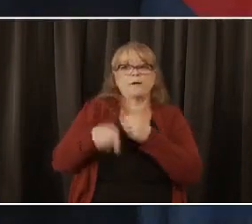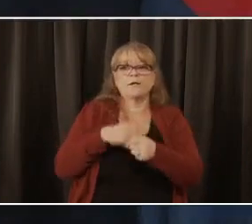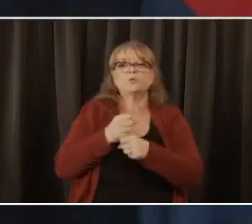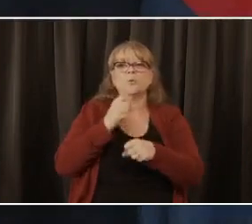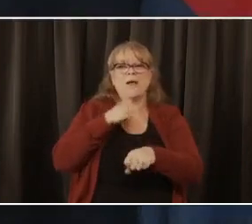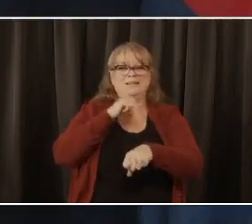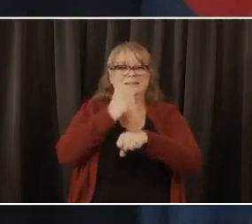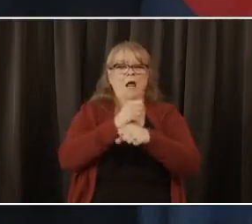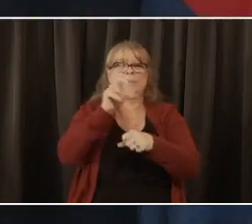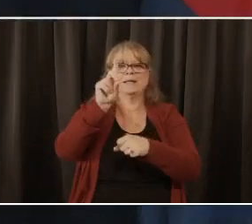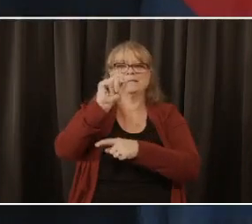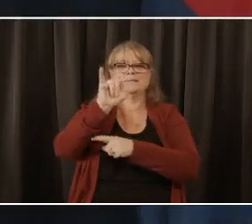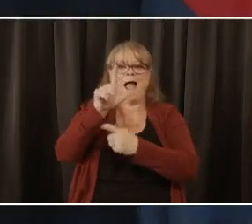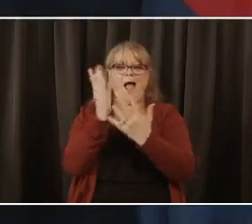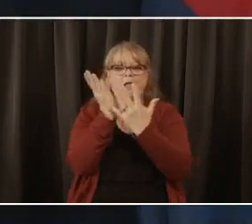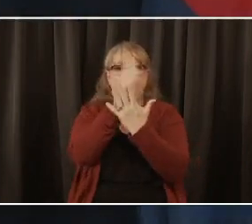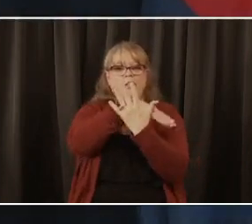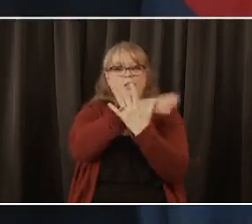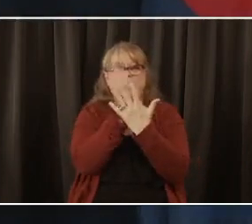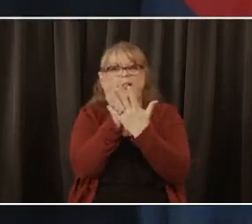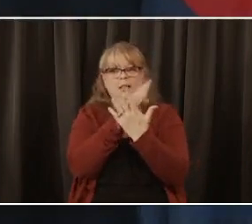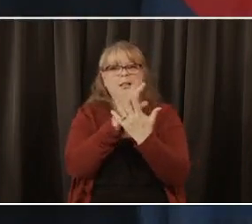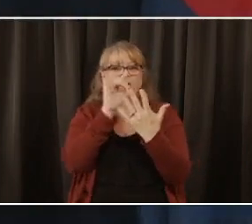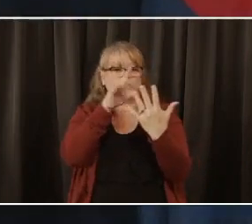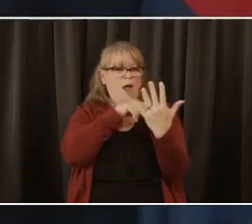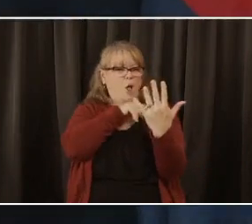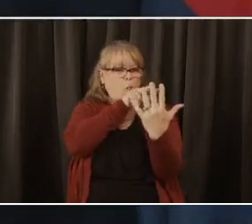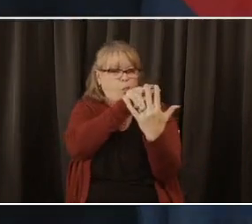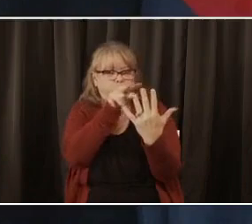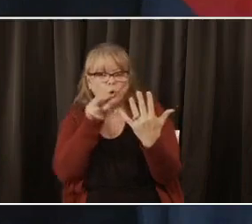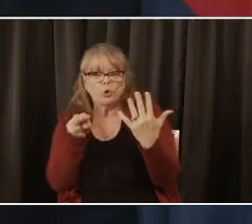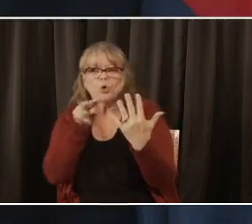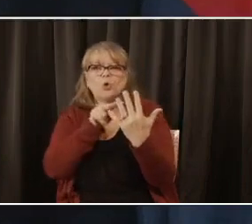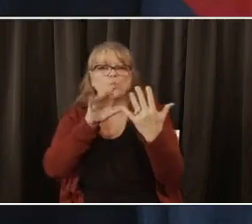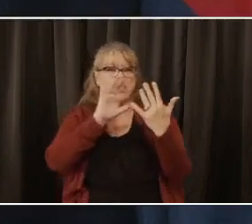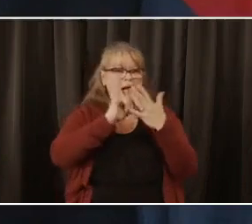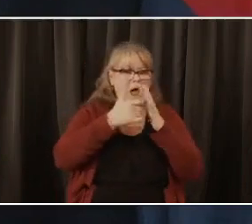public health order to locally managed and local ordinances, local governments